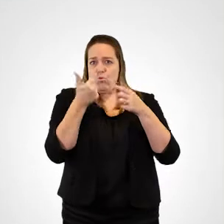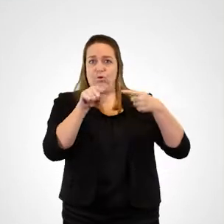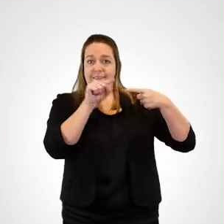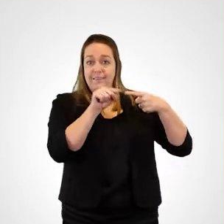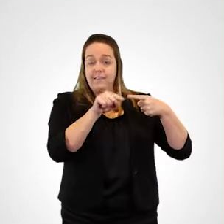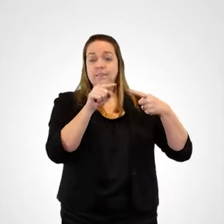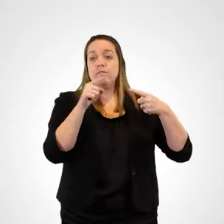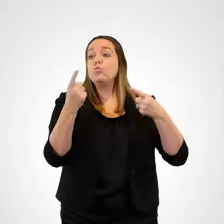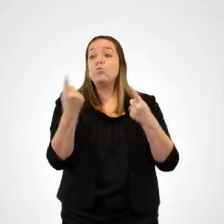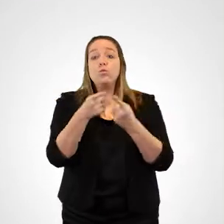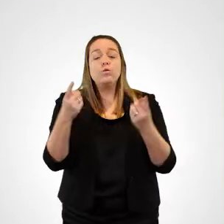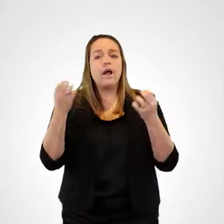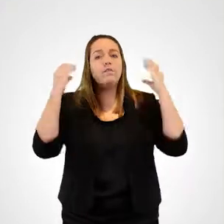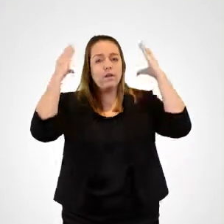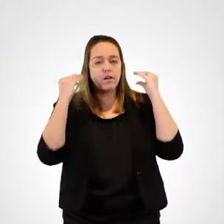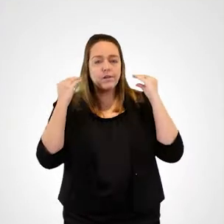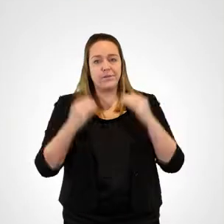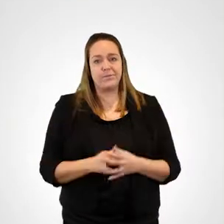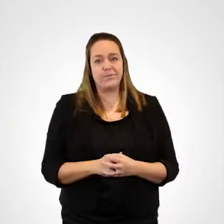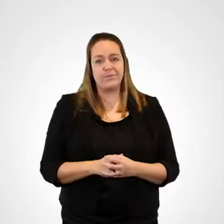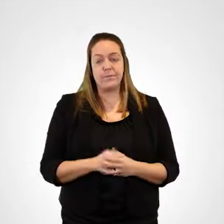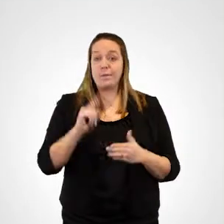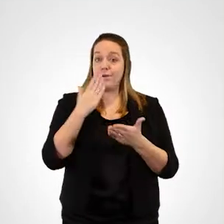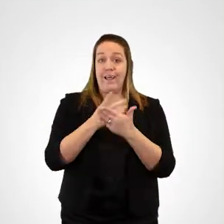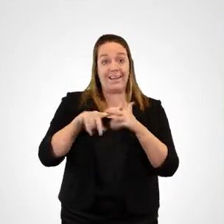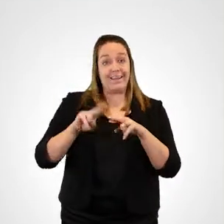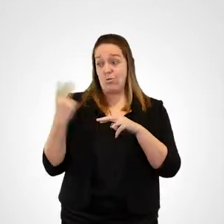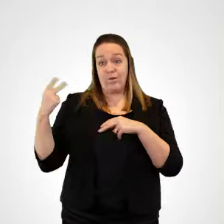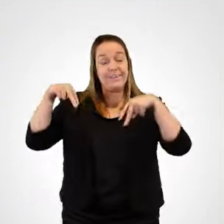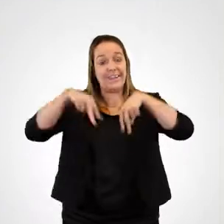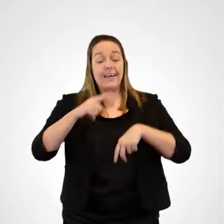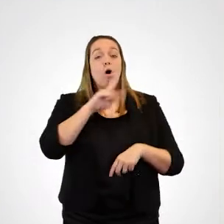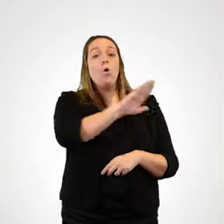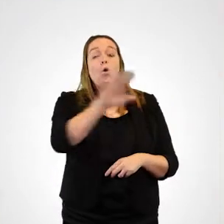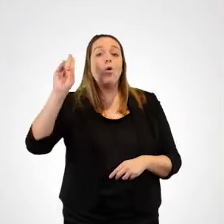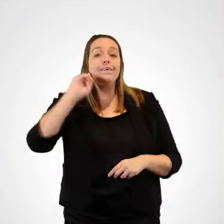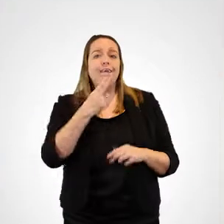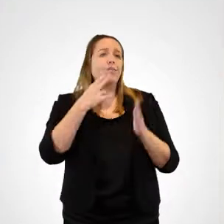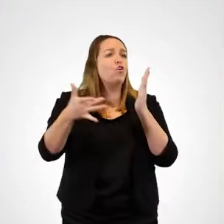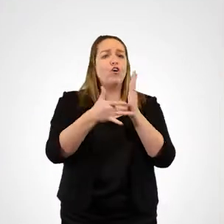However, it would be foolish for us to stand here and say that every deaf child now - technology is so wonderful,